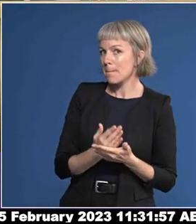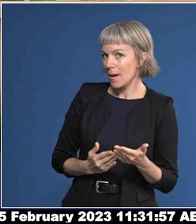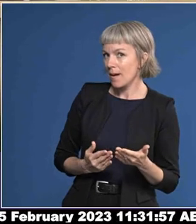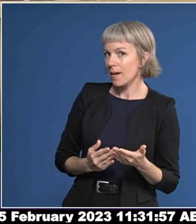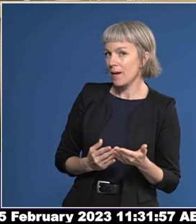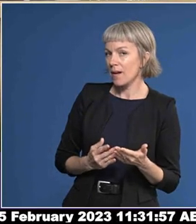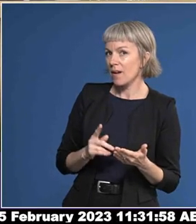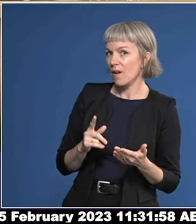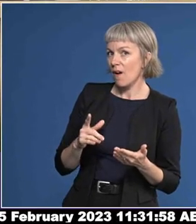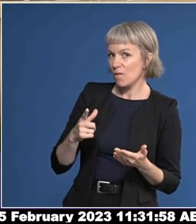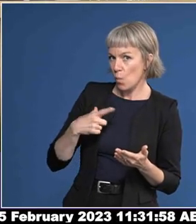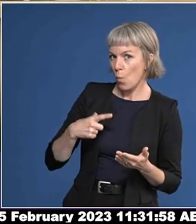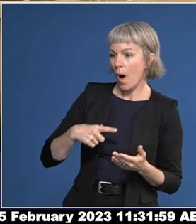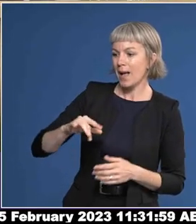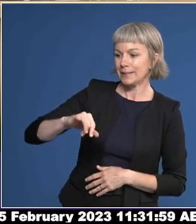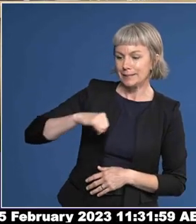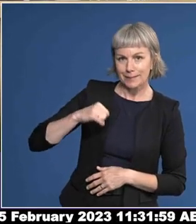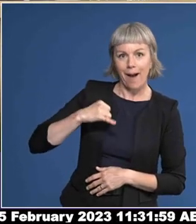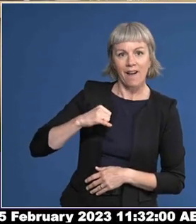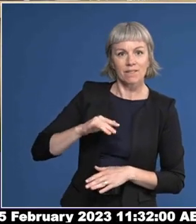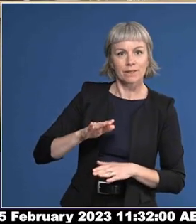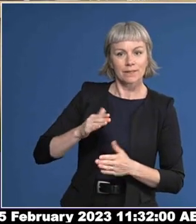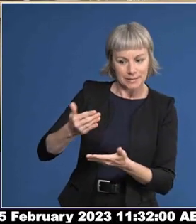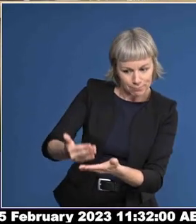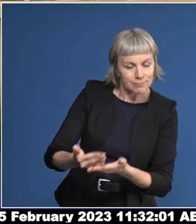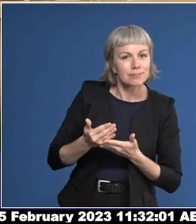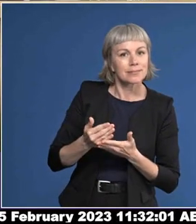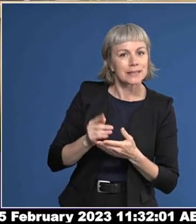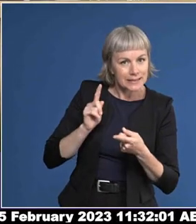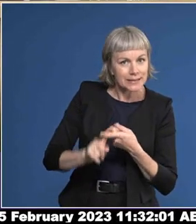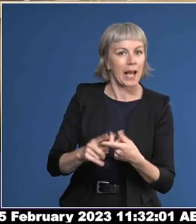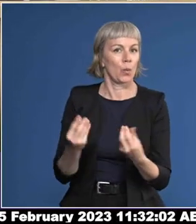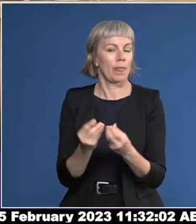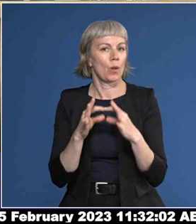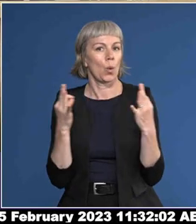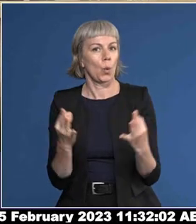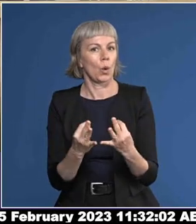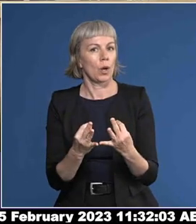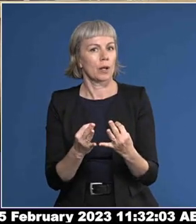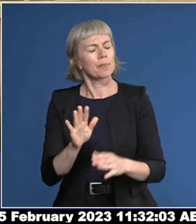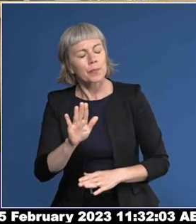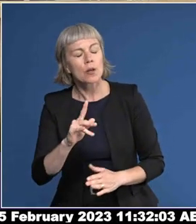place in your organisation. Does - do you have a view that - Reward and recognition is very important for our staff.